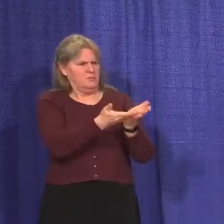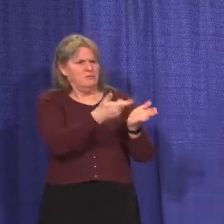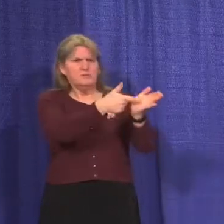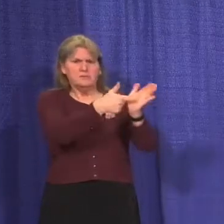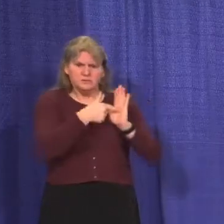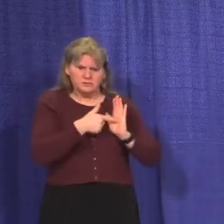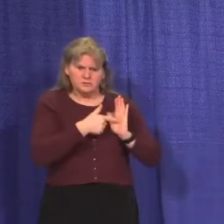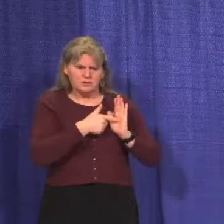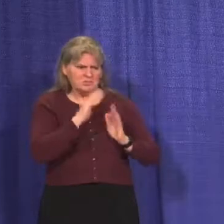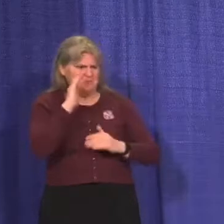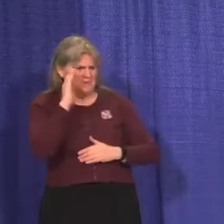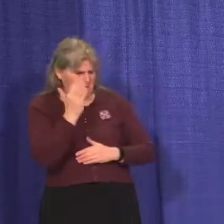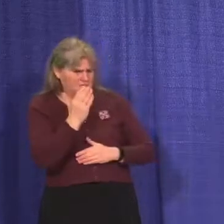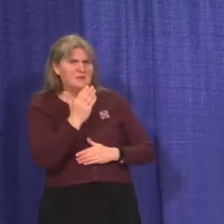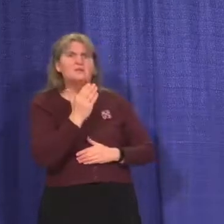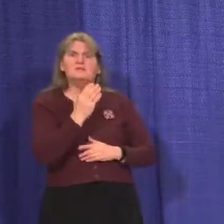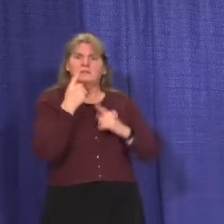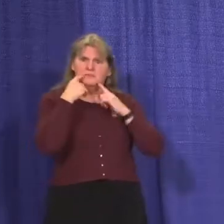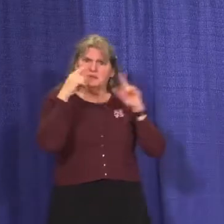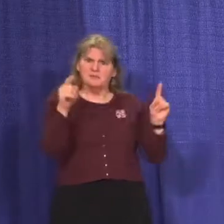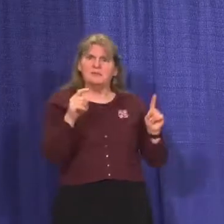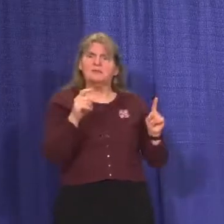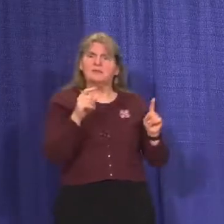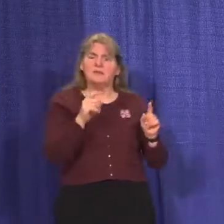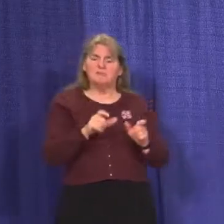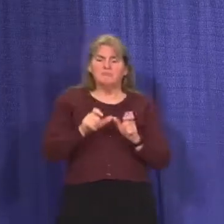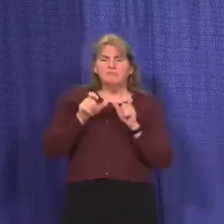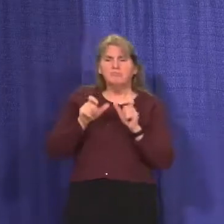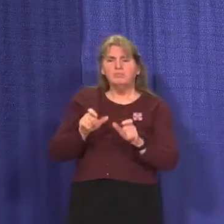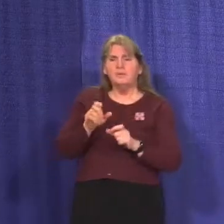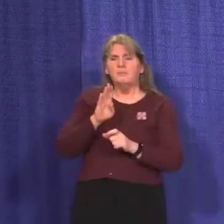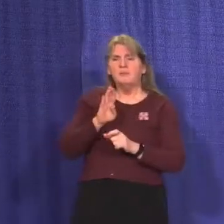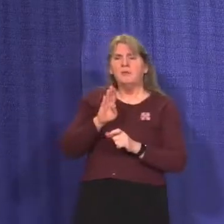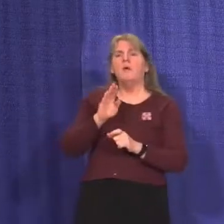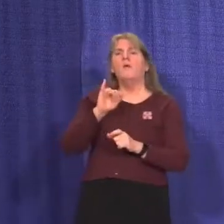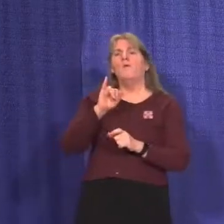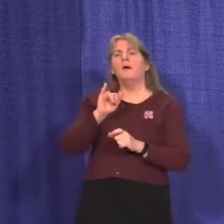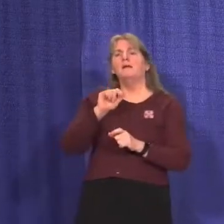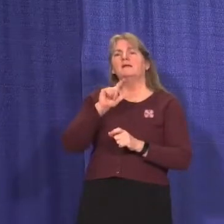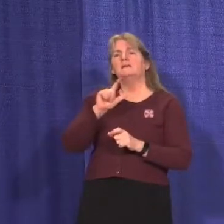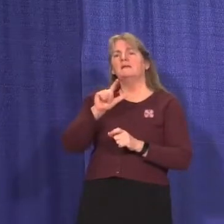against the B.1.1.7 variant that